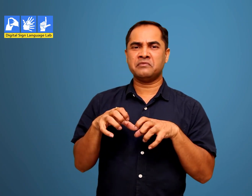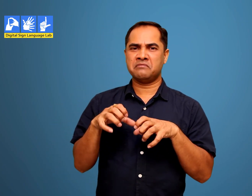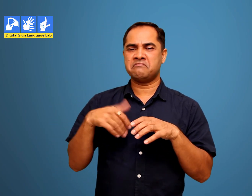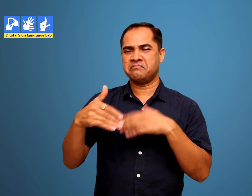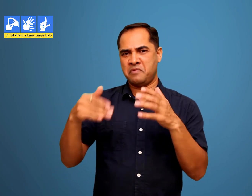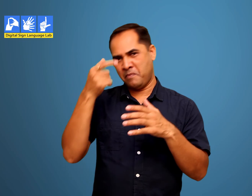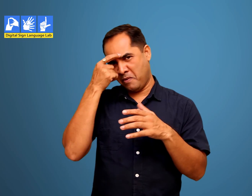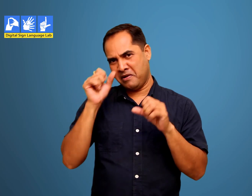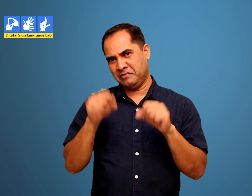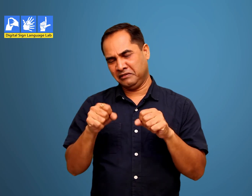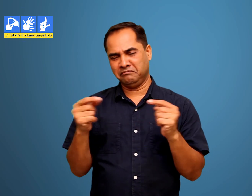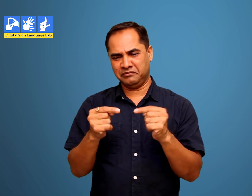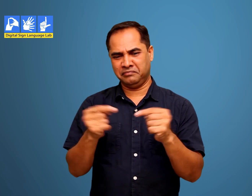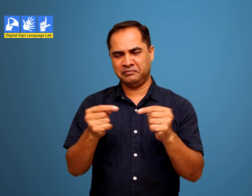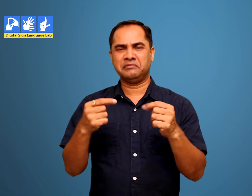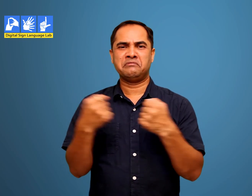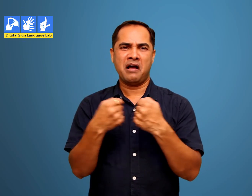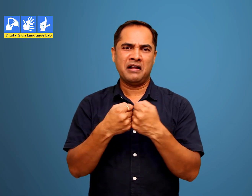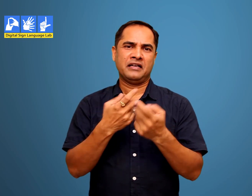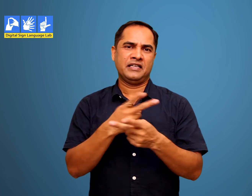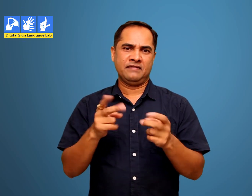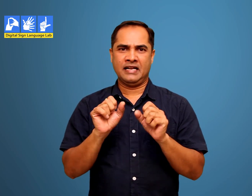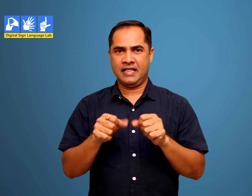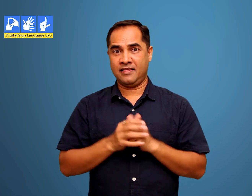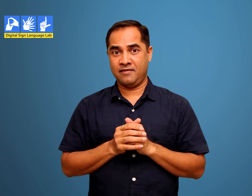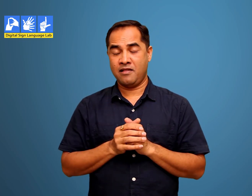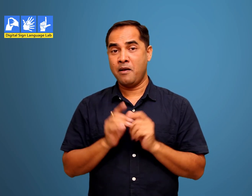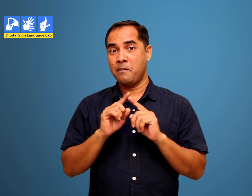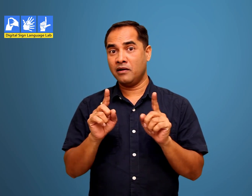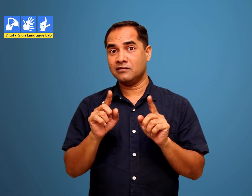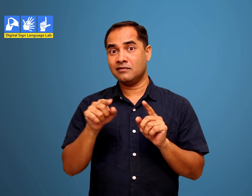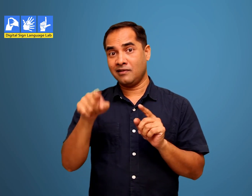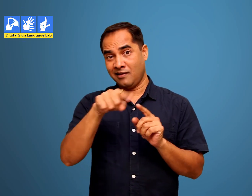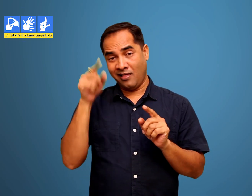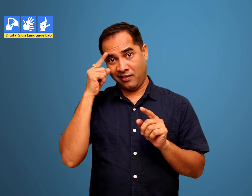power sharing, they could be conflicts and other problems. Please don't think